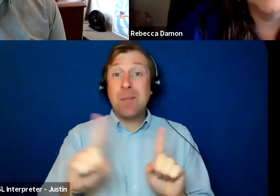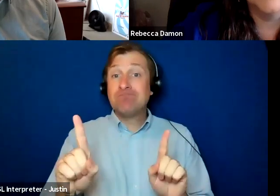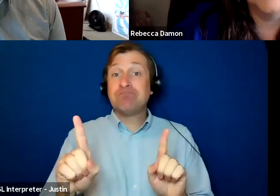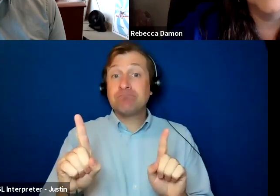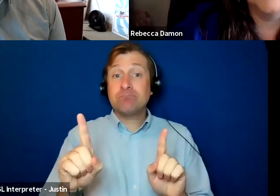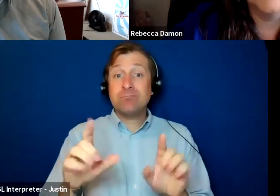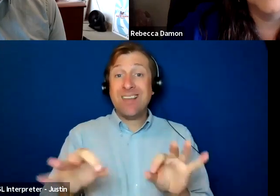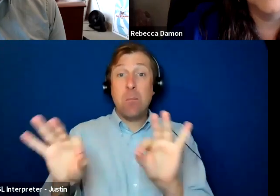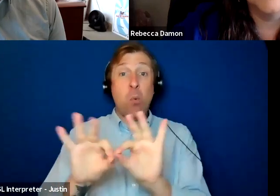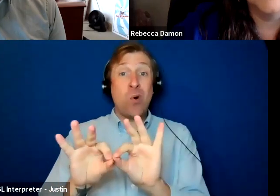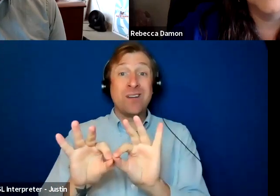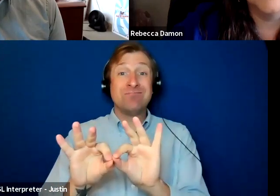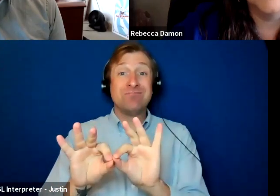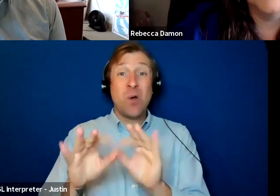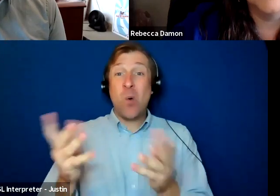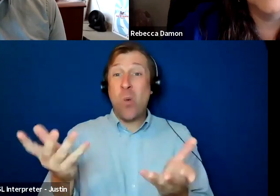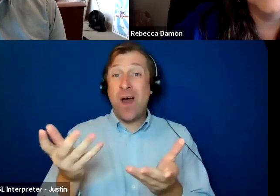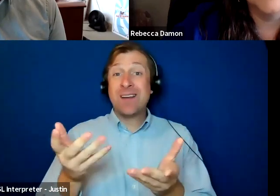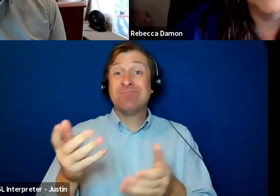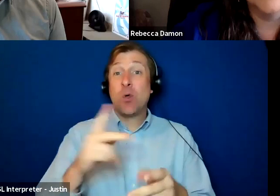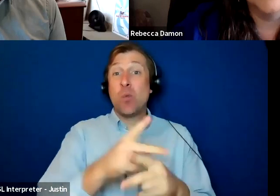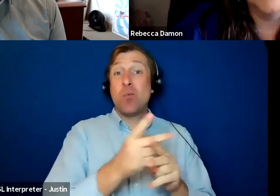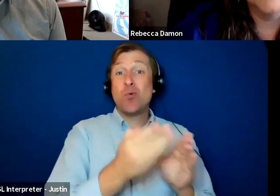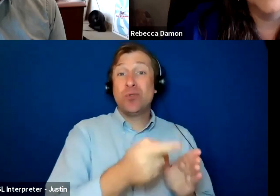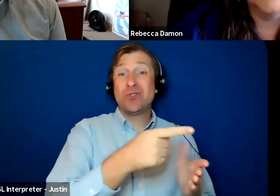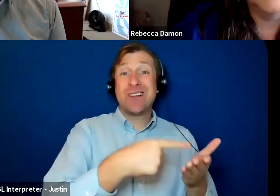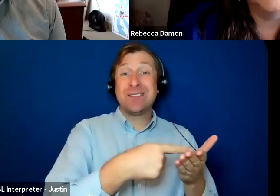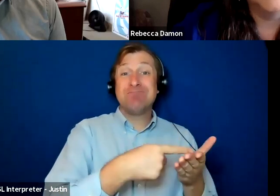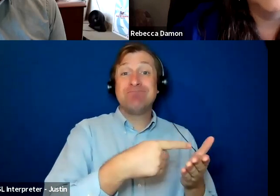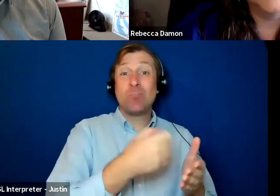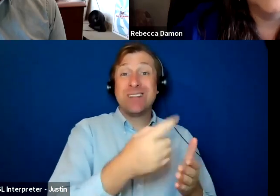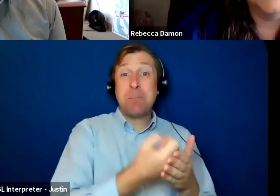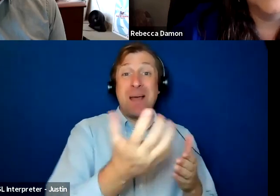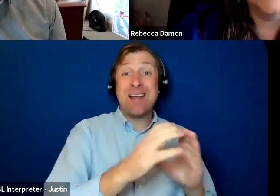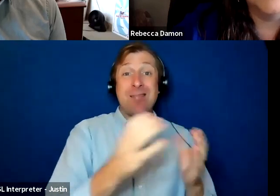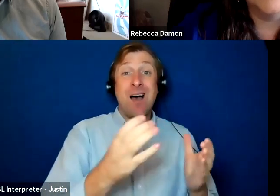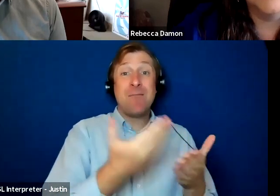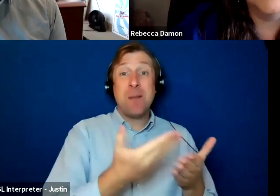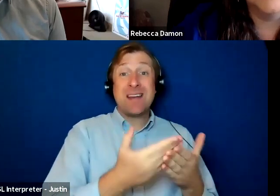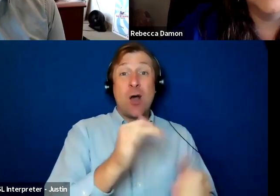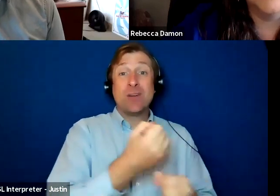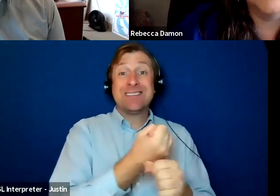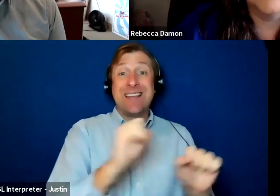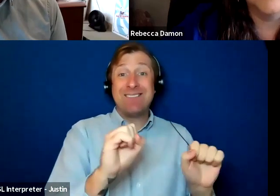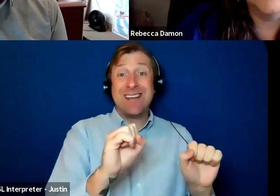a very large amount of money on COVID safety protocols. That's been independently estimated at